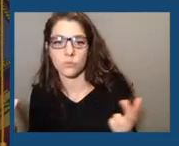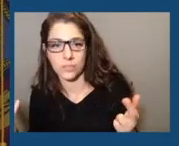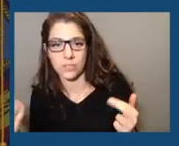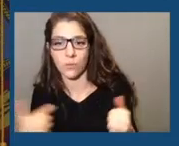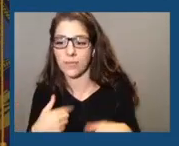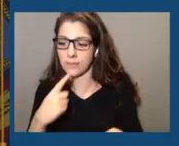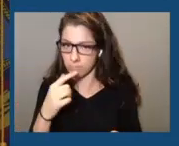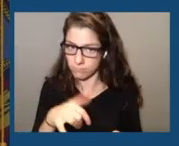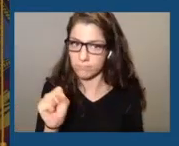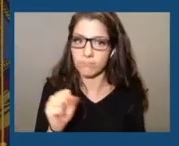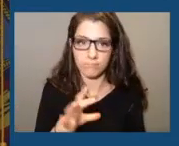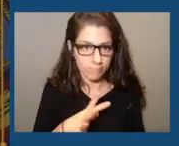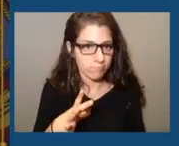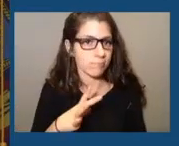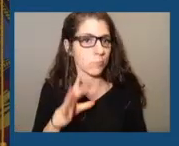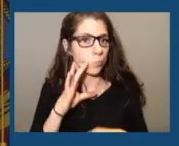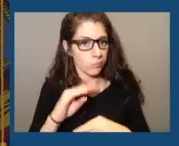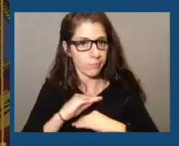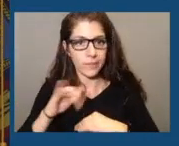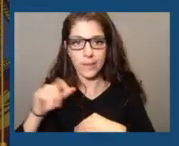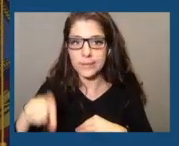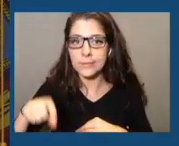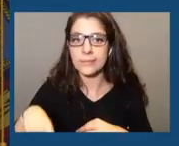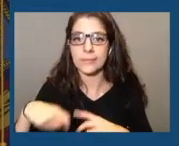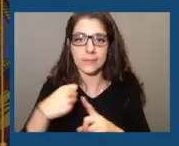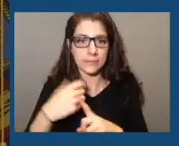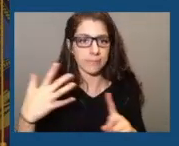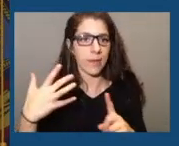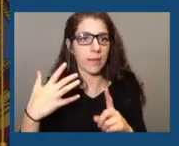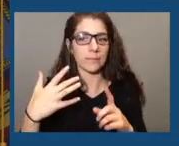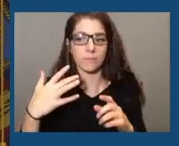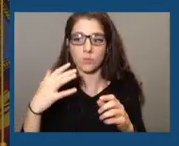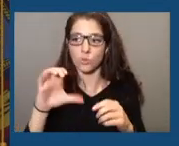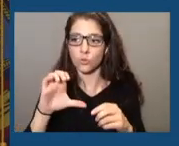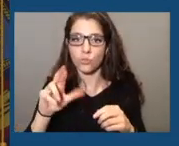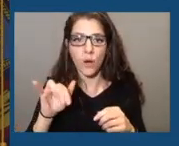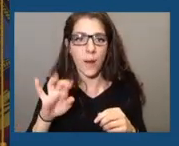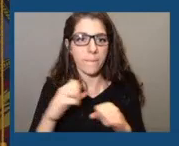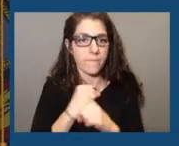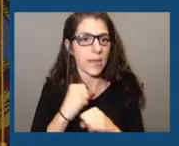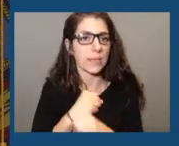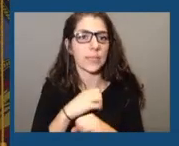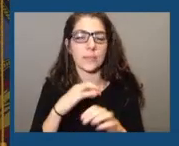we must meet that need and expand your role in crime fighting with the money and resources you have, you need to have.